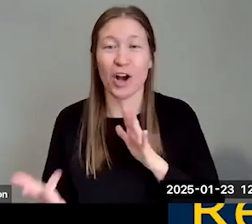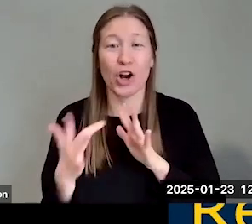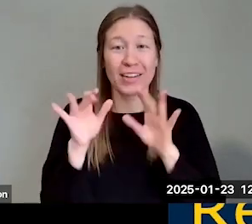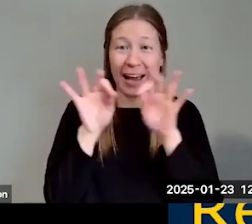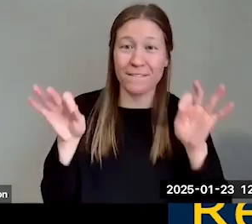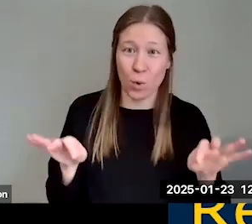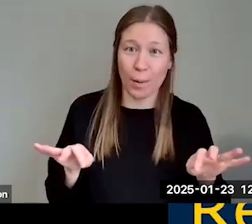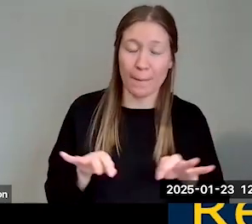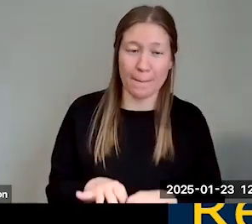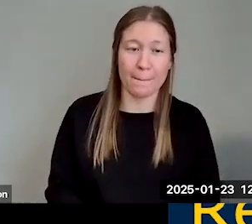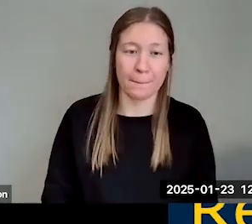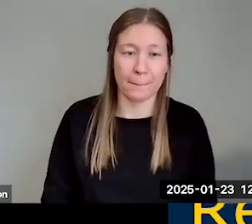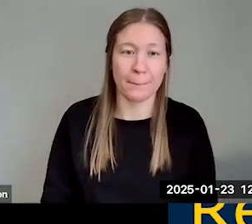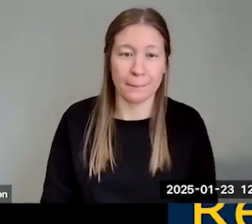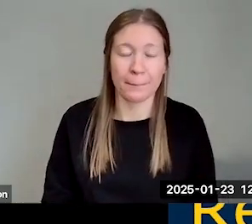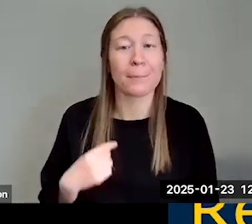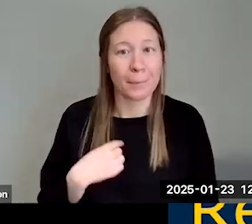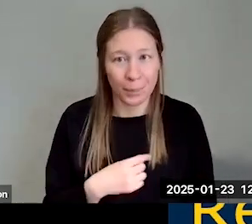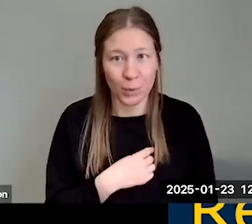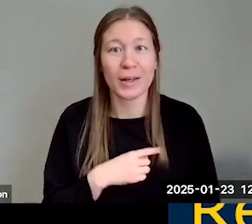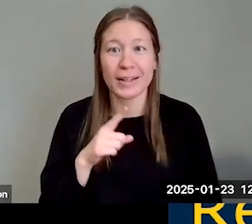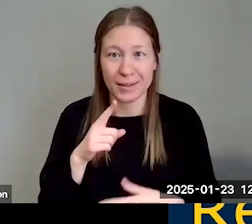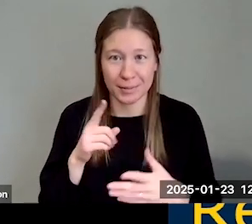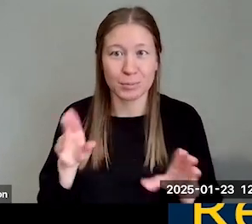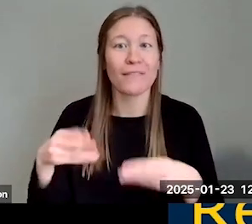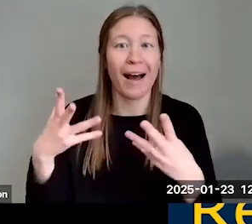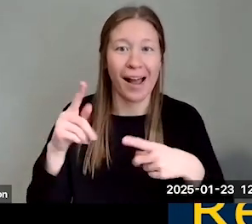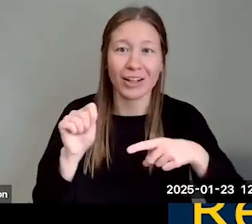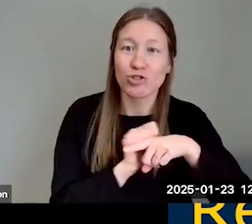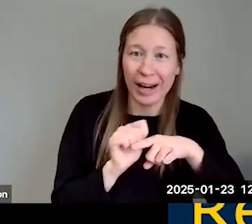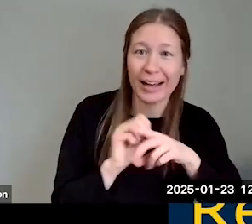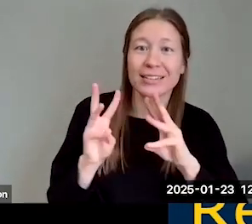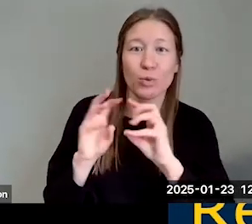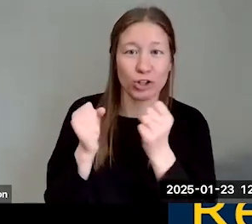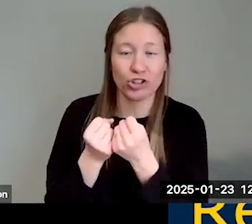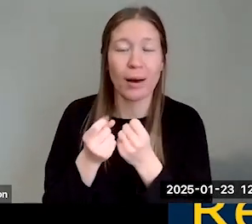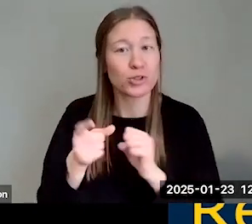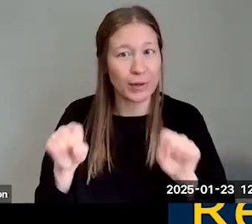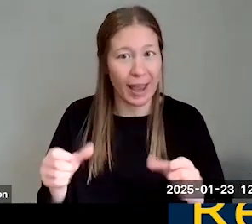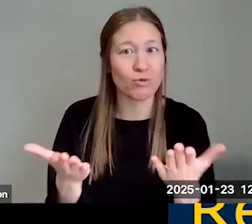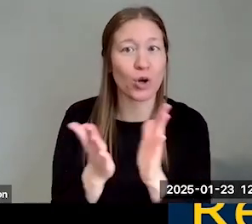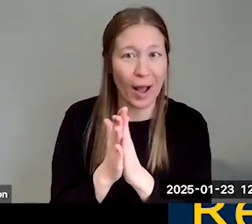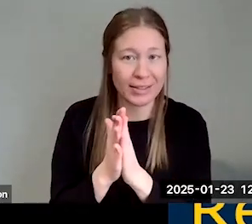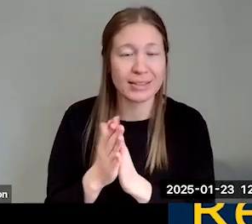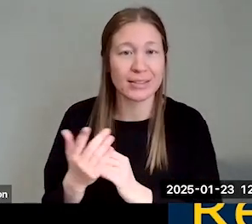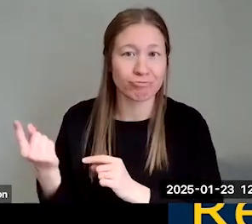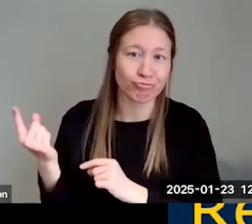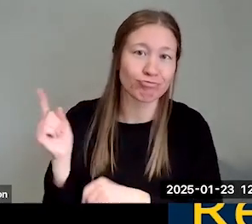We do provide trainings and workshops. You can request those through the Training and Report Barrier link.